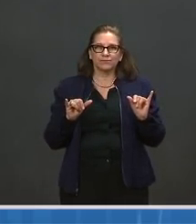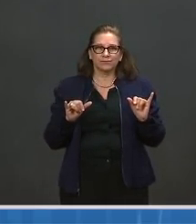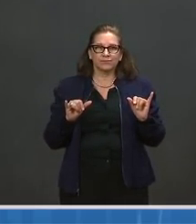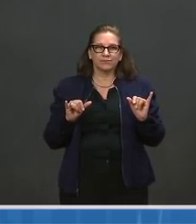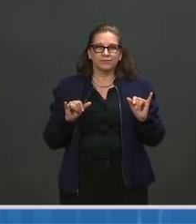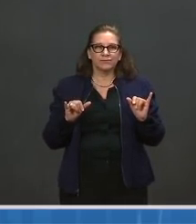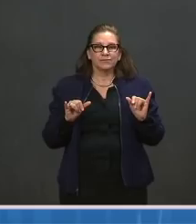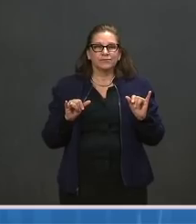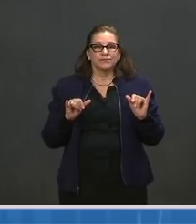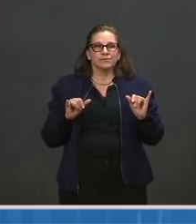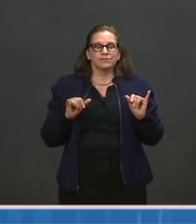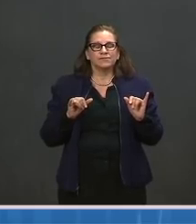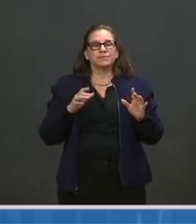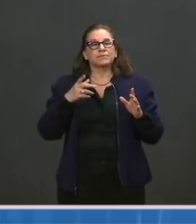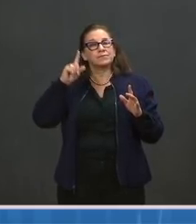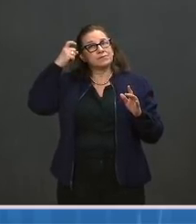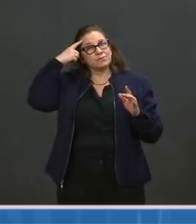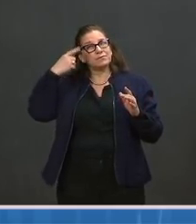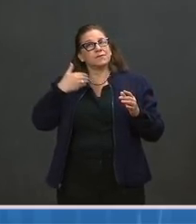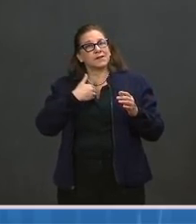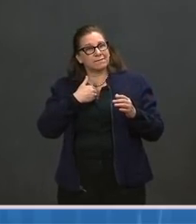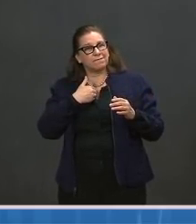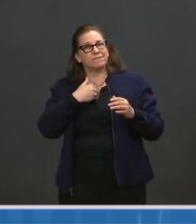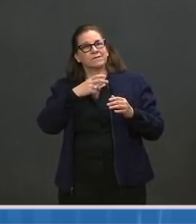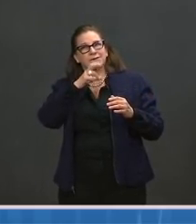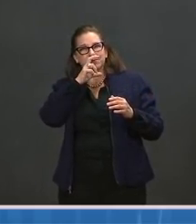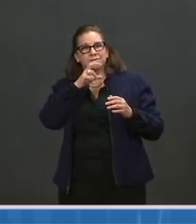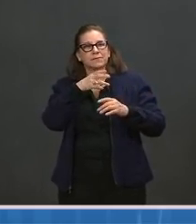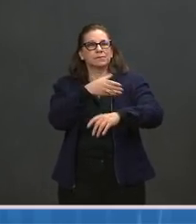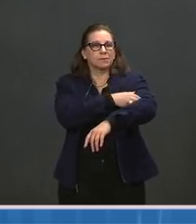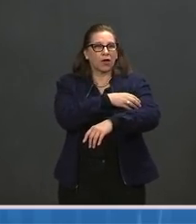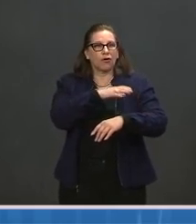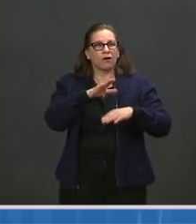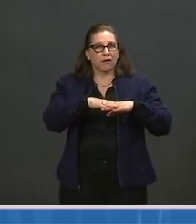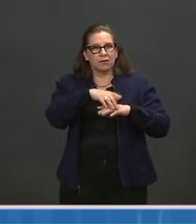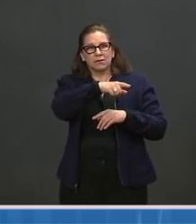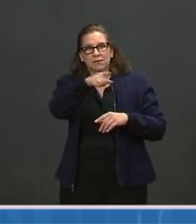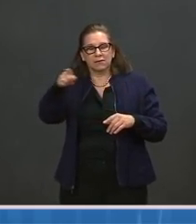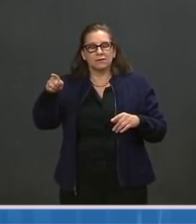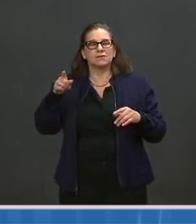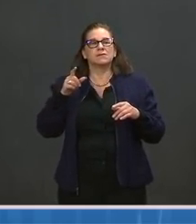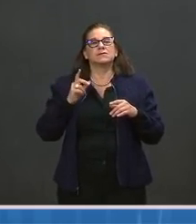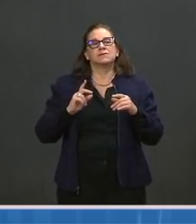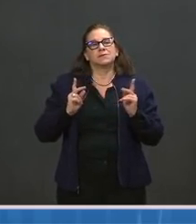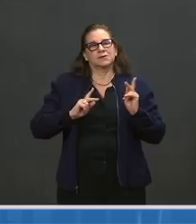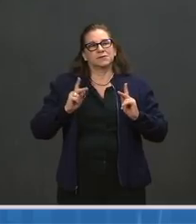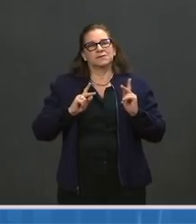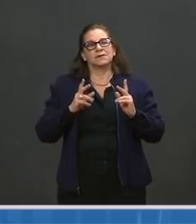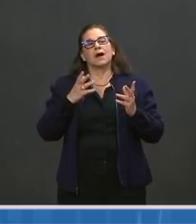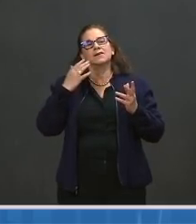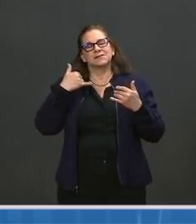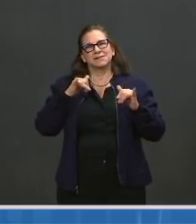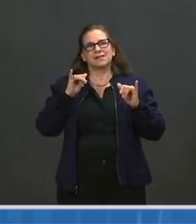And we're making concerted efforts to make sure that people know that whether or not there's a mandate in place,